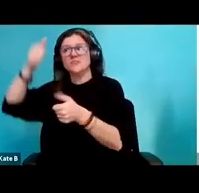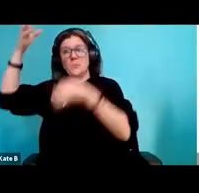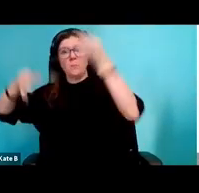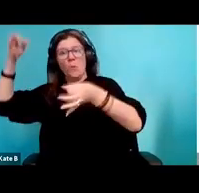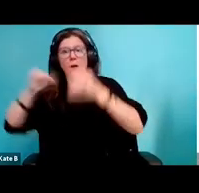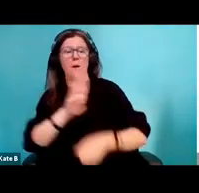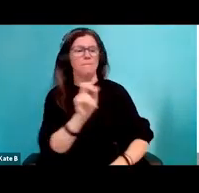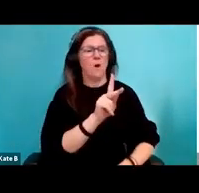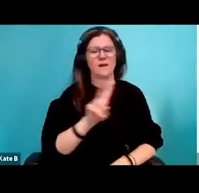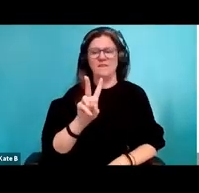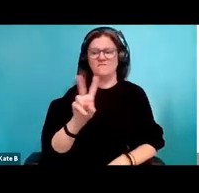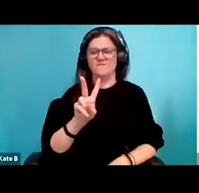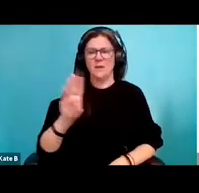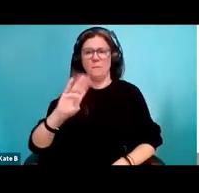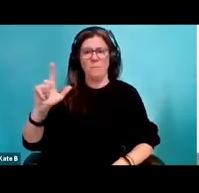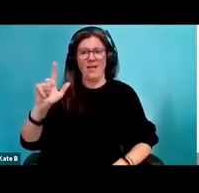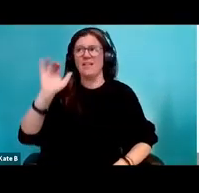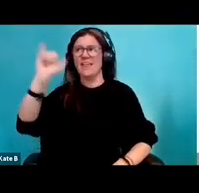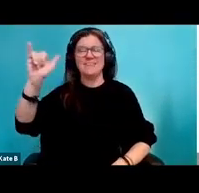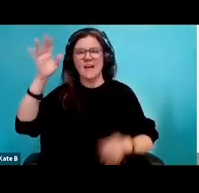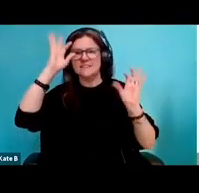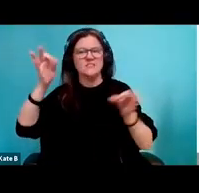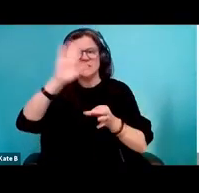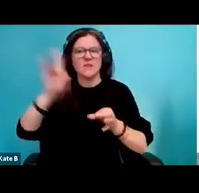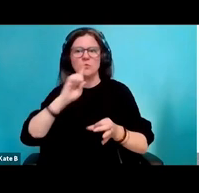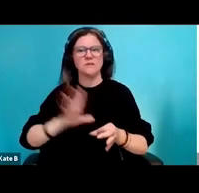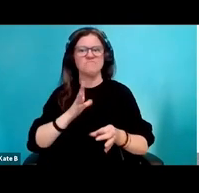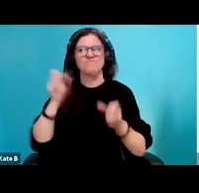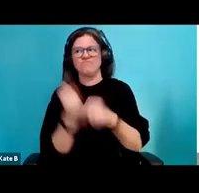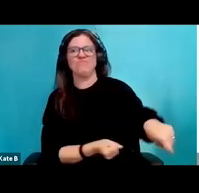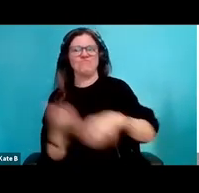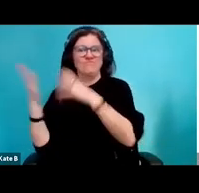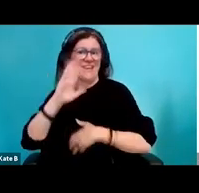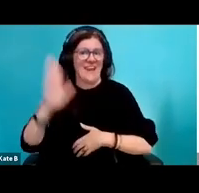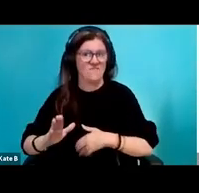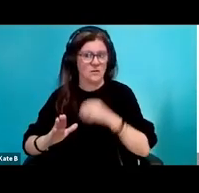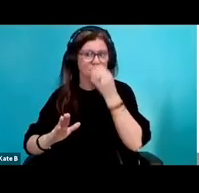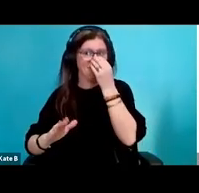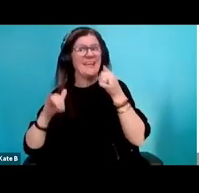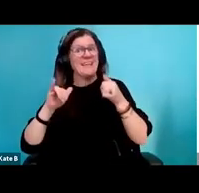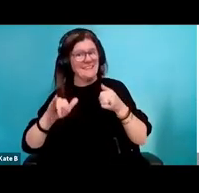many has never been formally overturned. This practice still done unfortunately today is